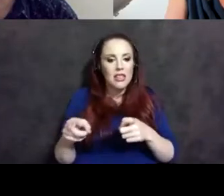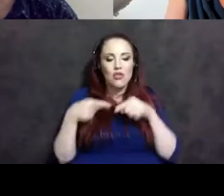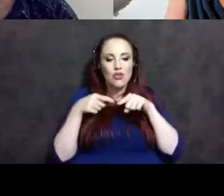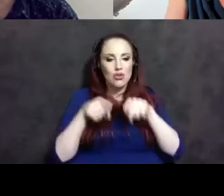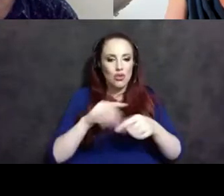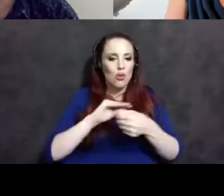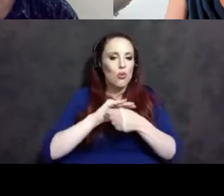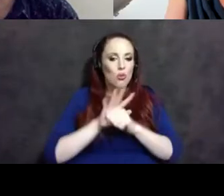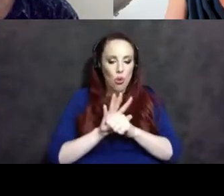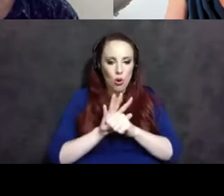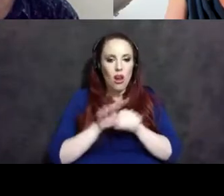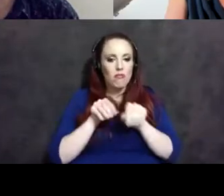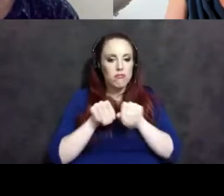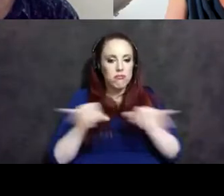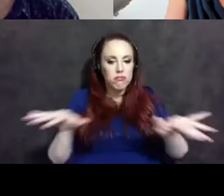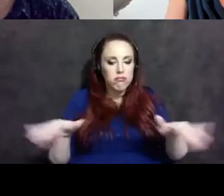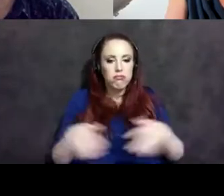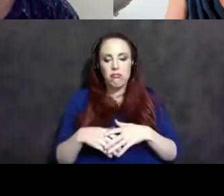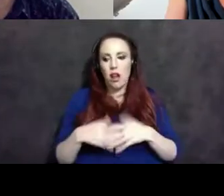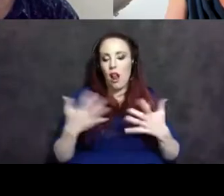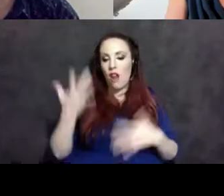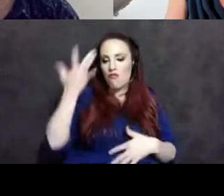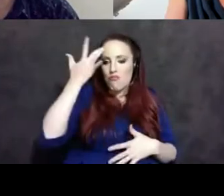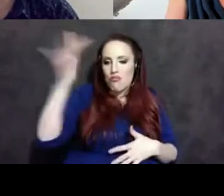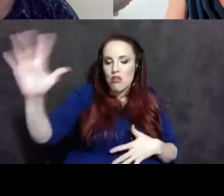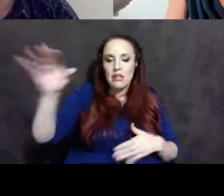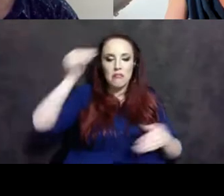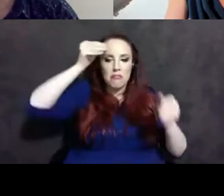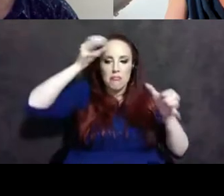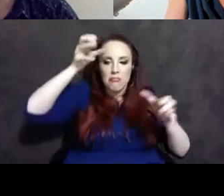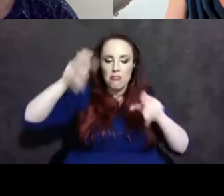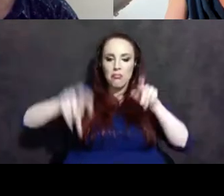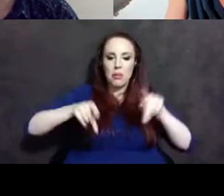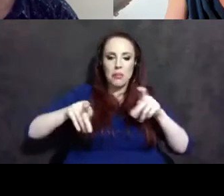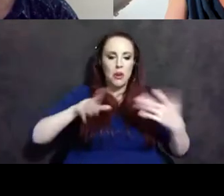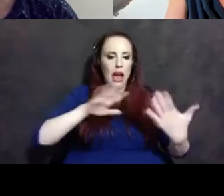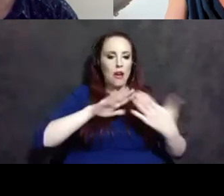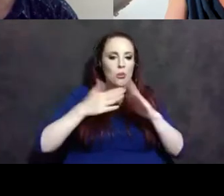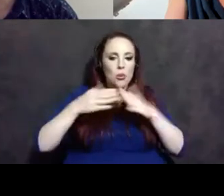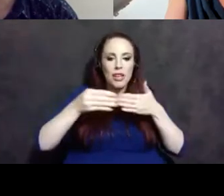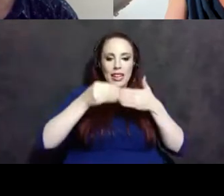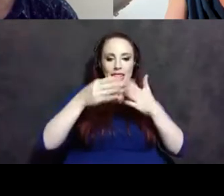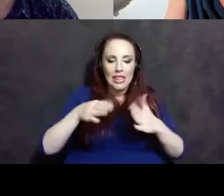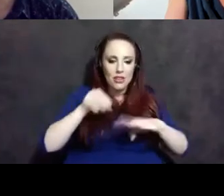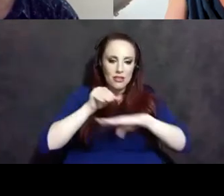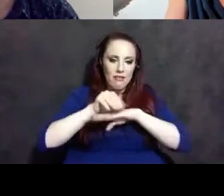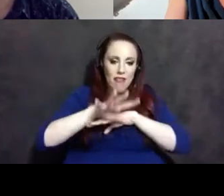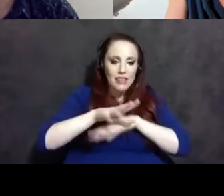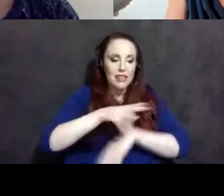the Coronavirus outbreak. A lot of brilliant minds and community leaders that are affected, hospitalized or have their